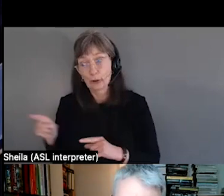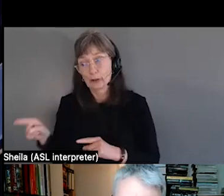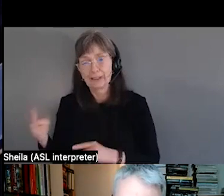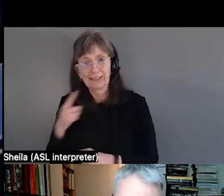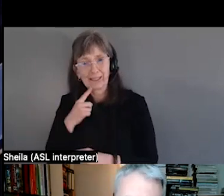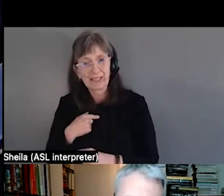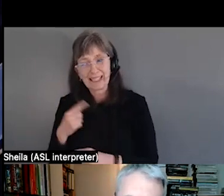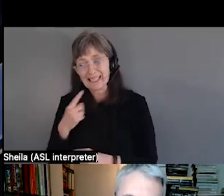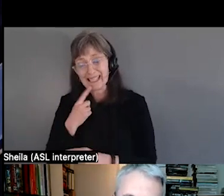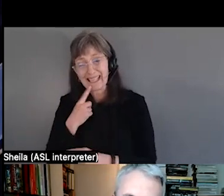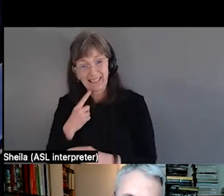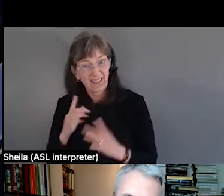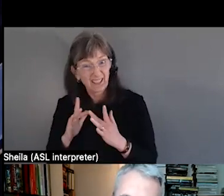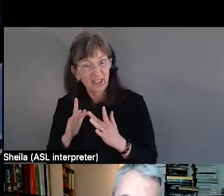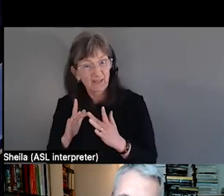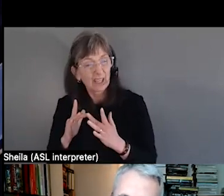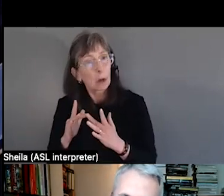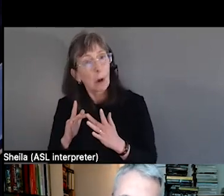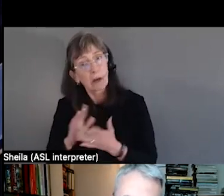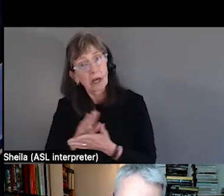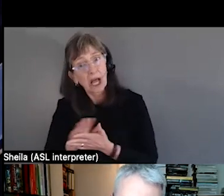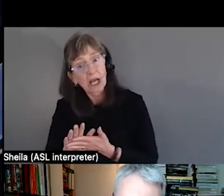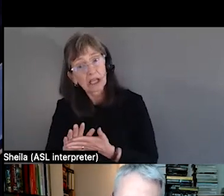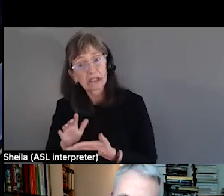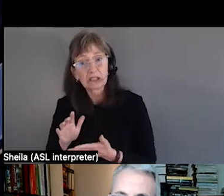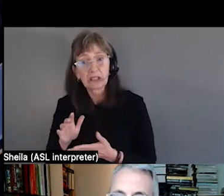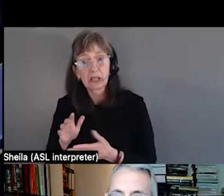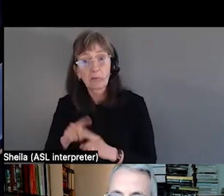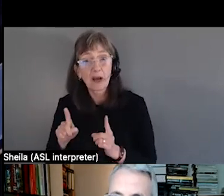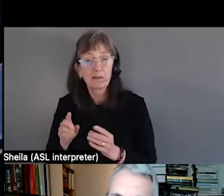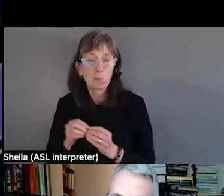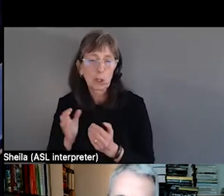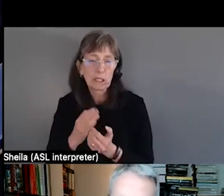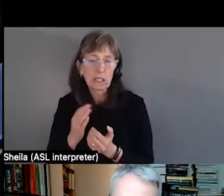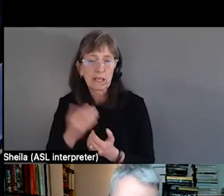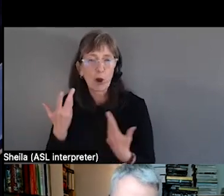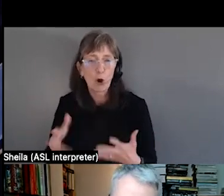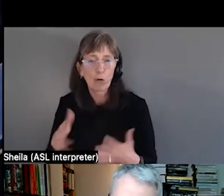very useful, but I find it's easier just to know things," which I thought was a great quote from